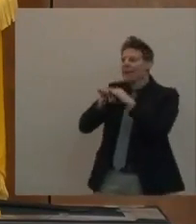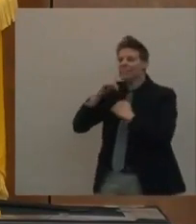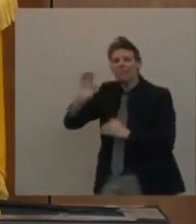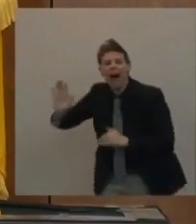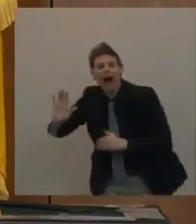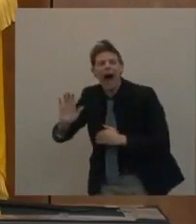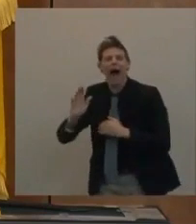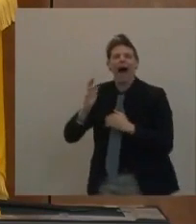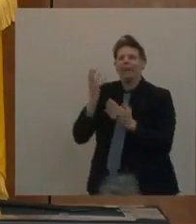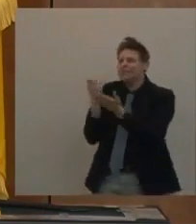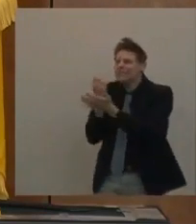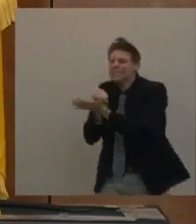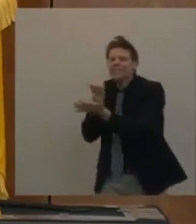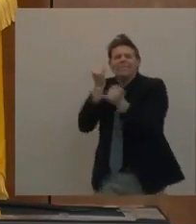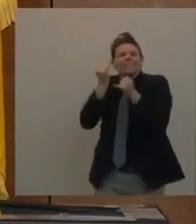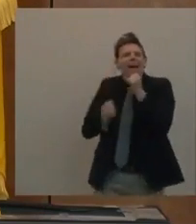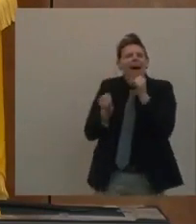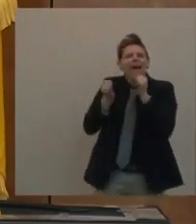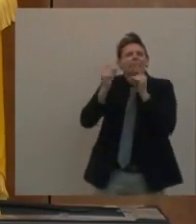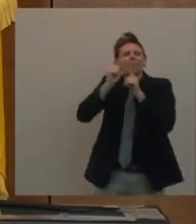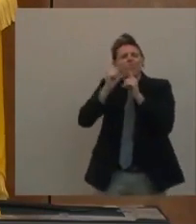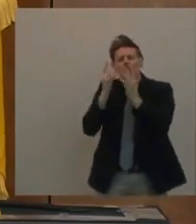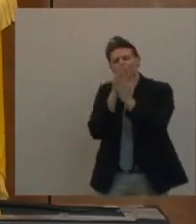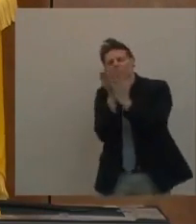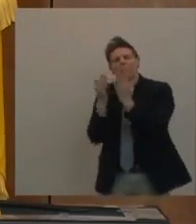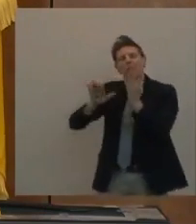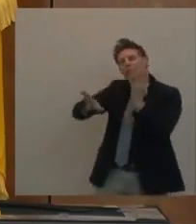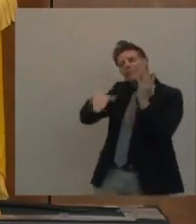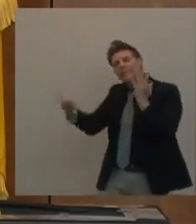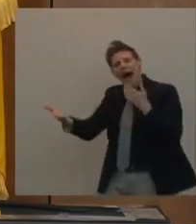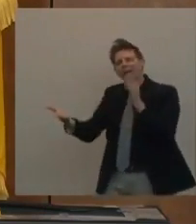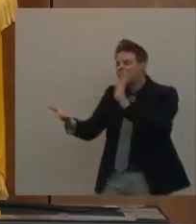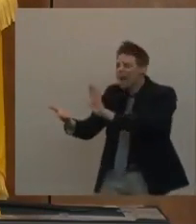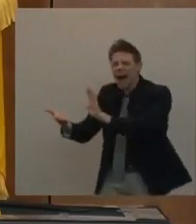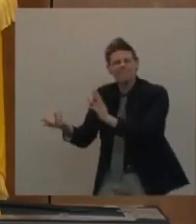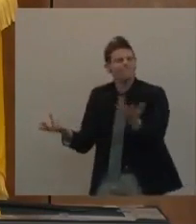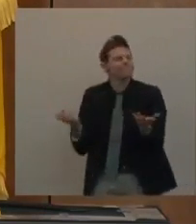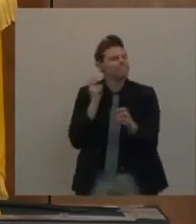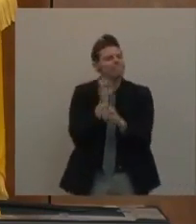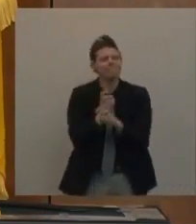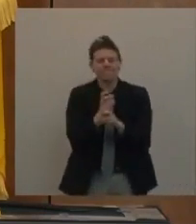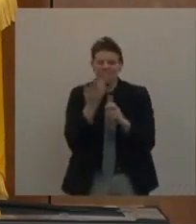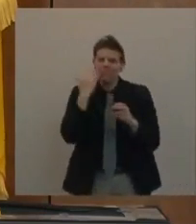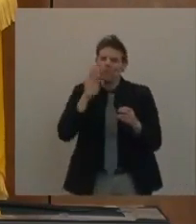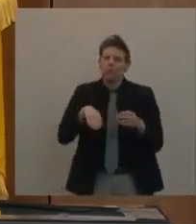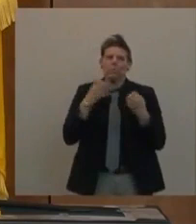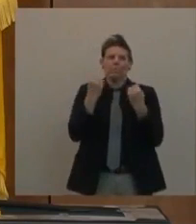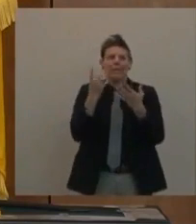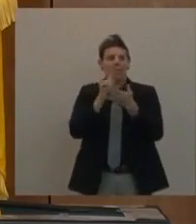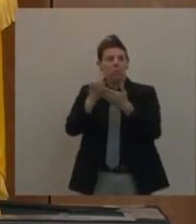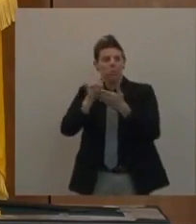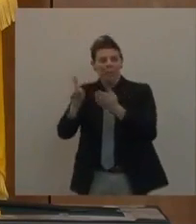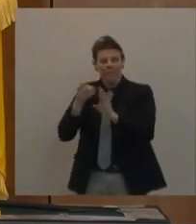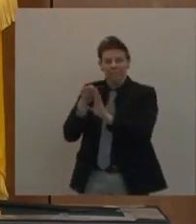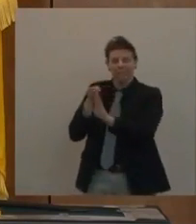ACCESS AND DIDN’T GET TO SAY GOODBYE. NOT JUST IN THAT LAST -- DURING THE INFECTION.